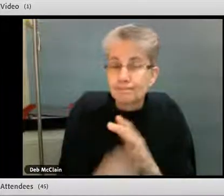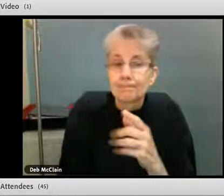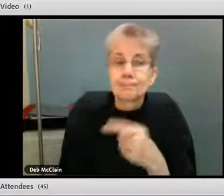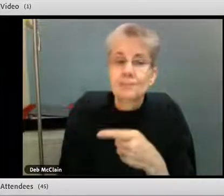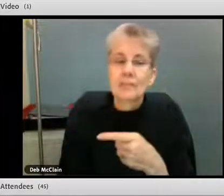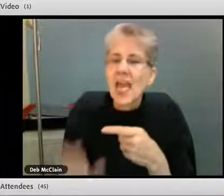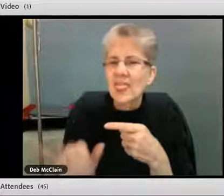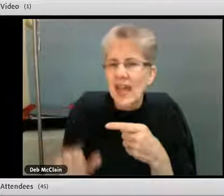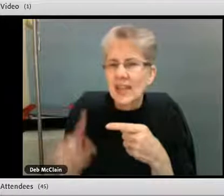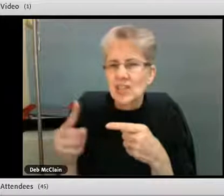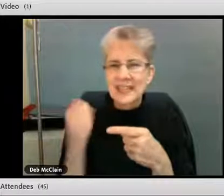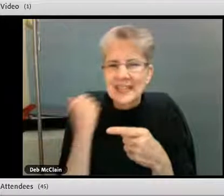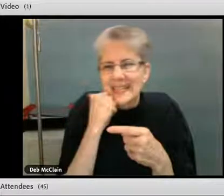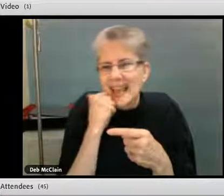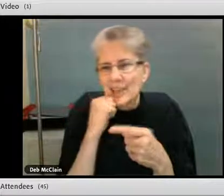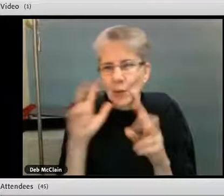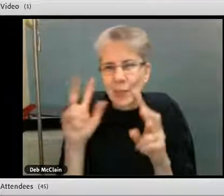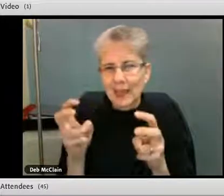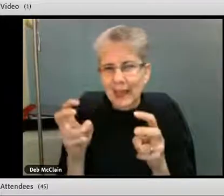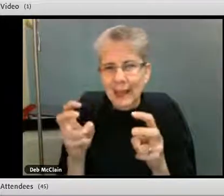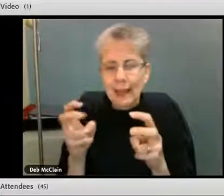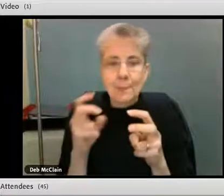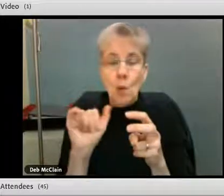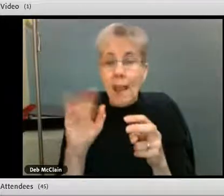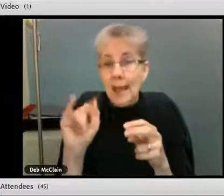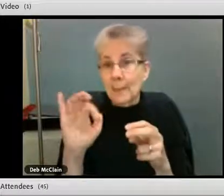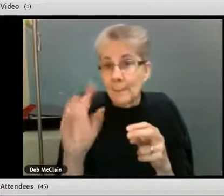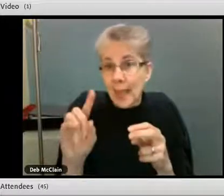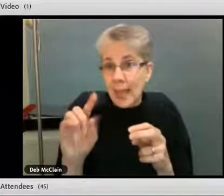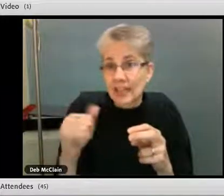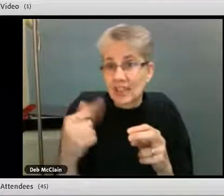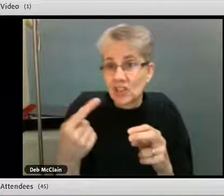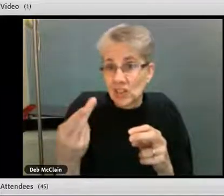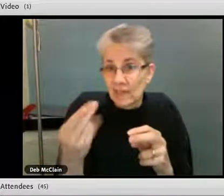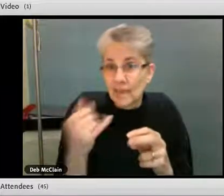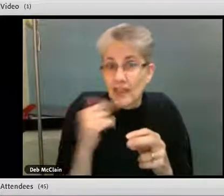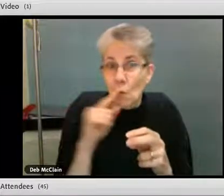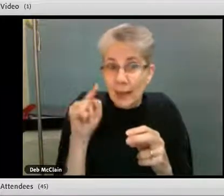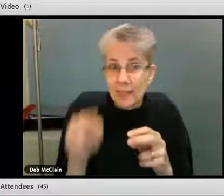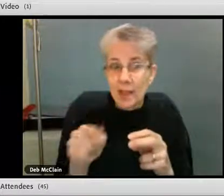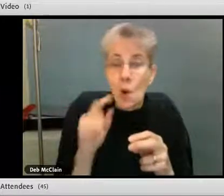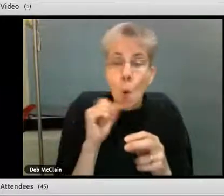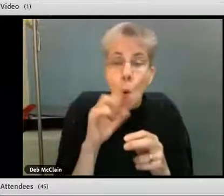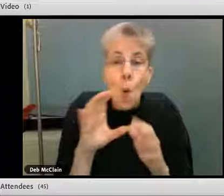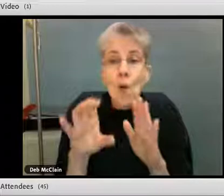Or an animated gif that's already existing or a video. Maybe it's a video that we downloaded